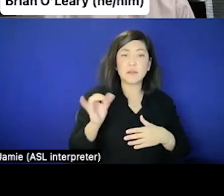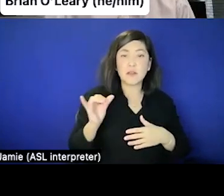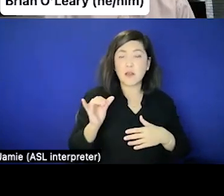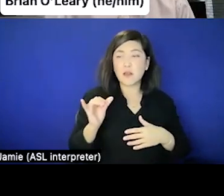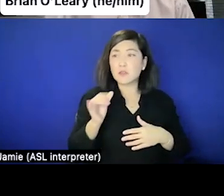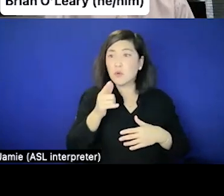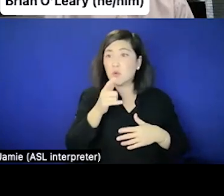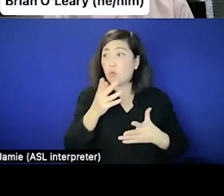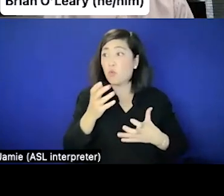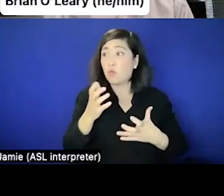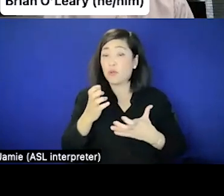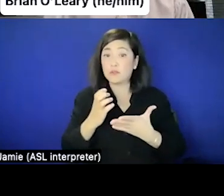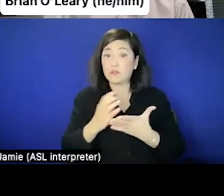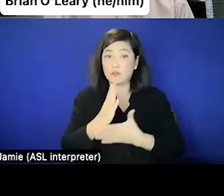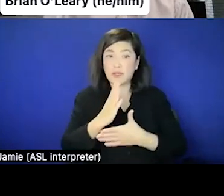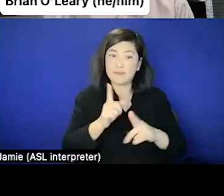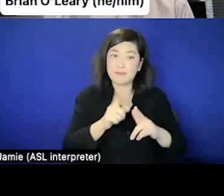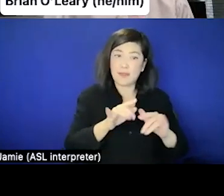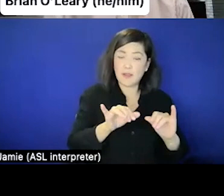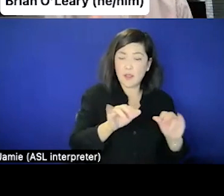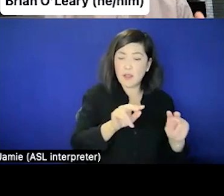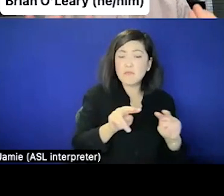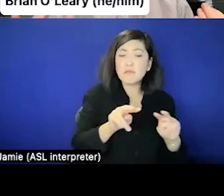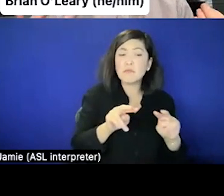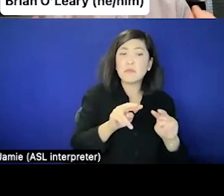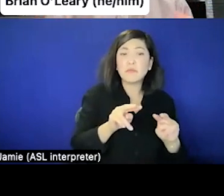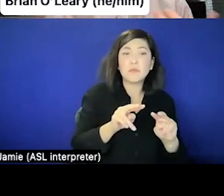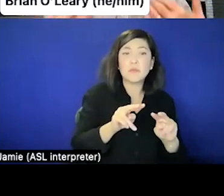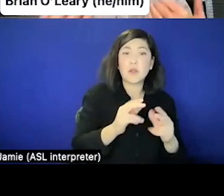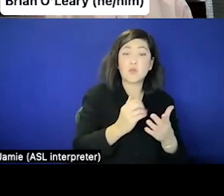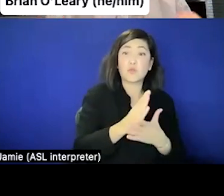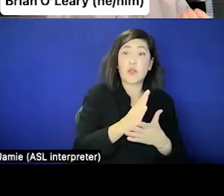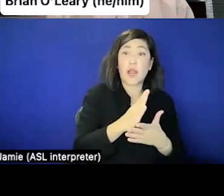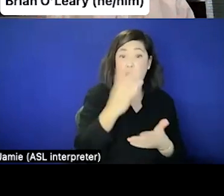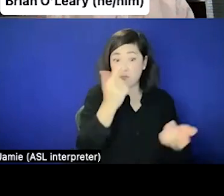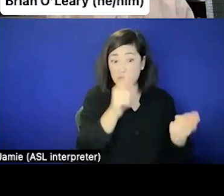as well as monitoring rights deals. Those are all really hard to do, particularly without an